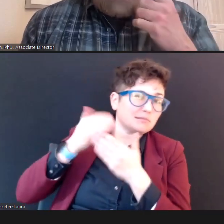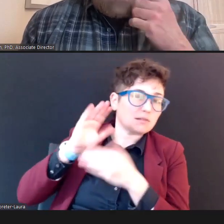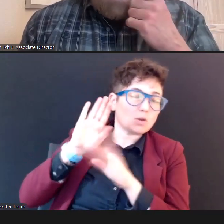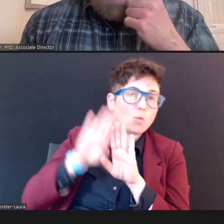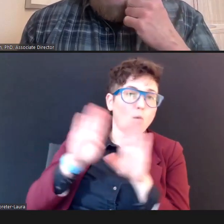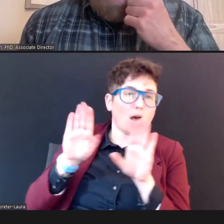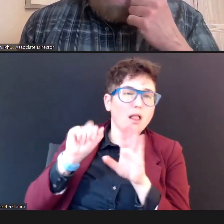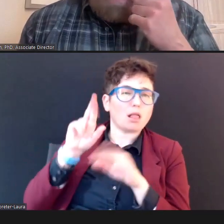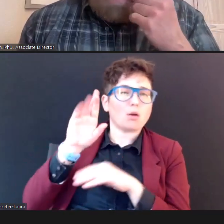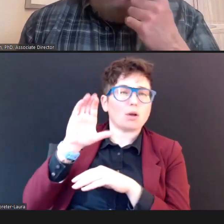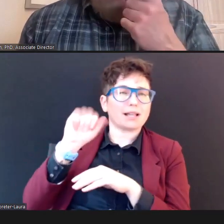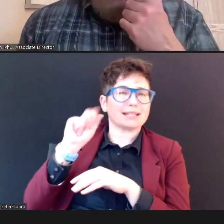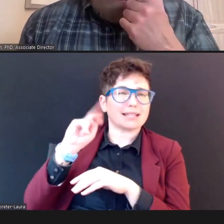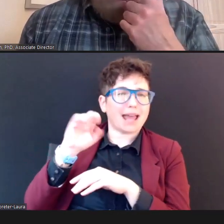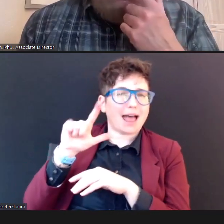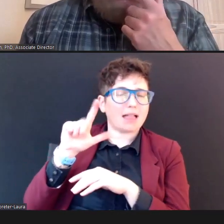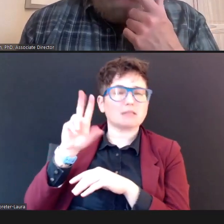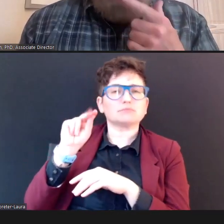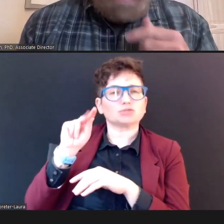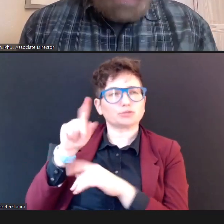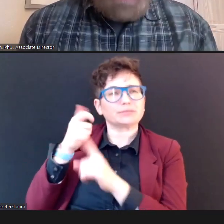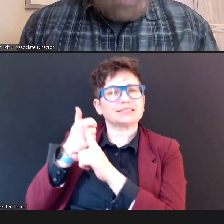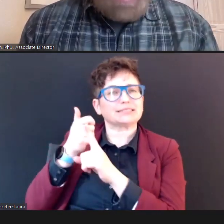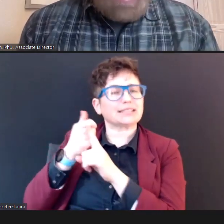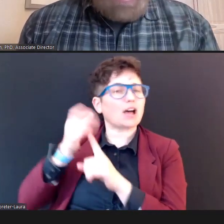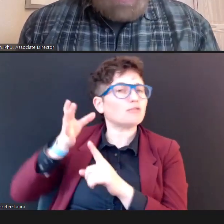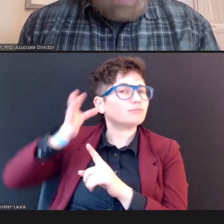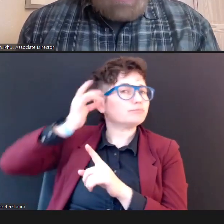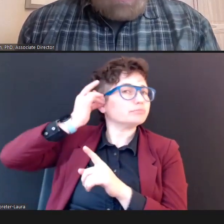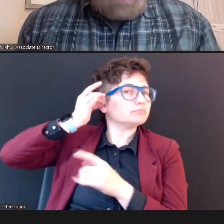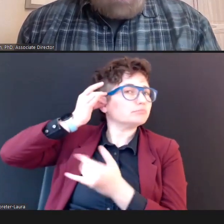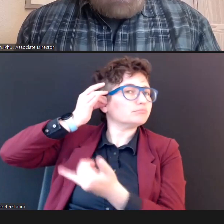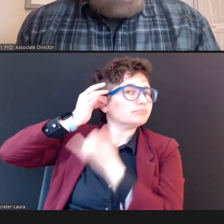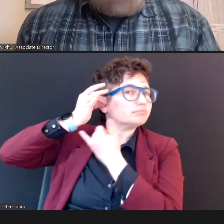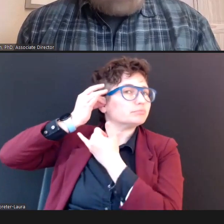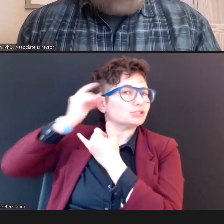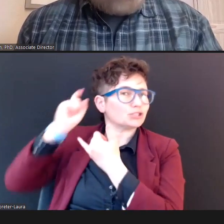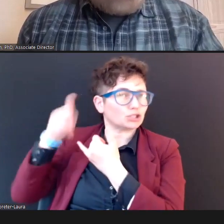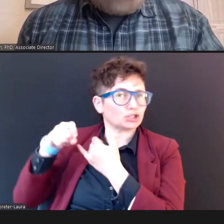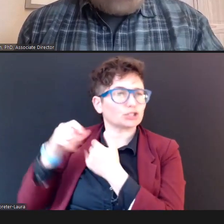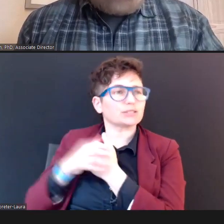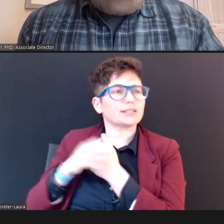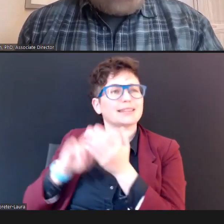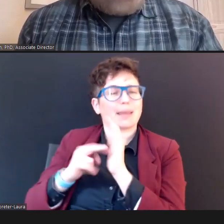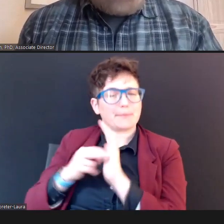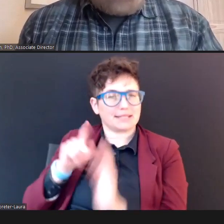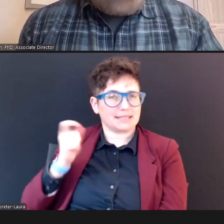they are made to be self-seating and so